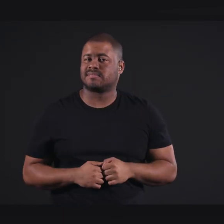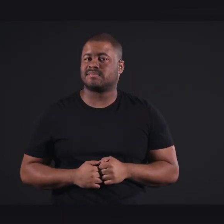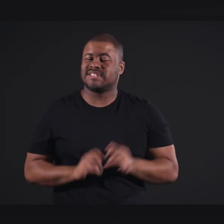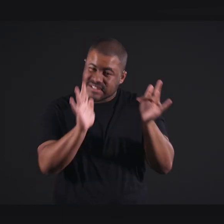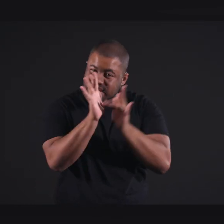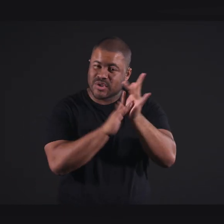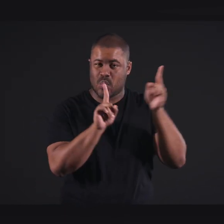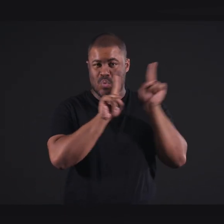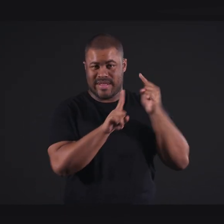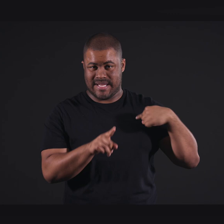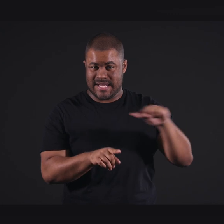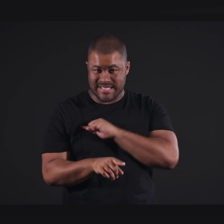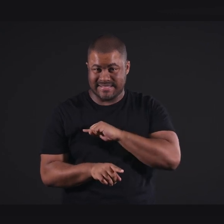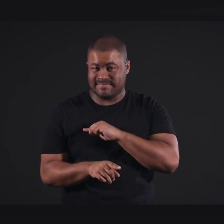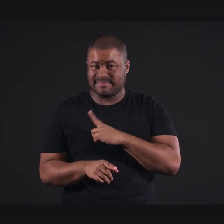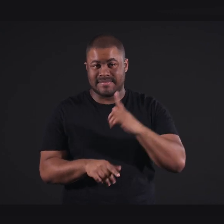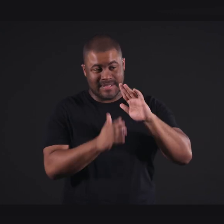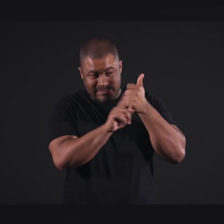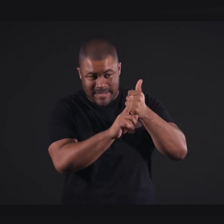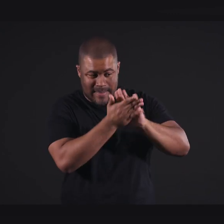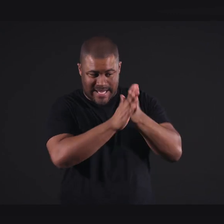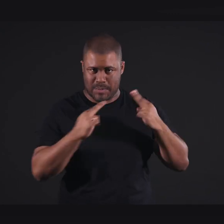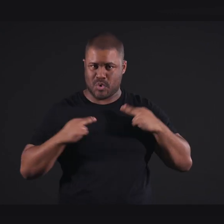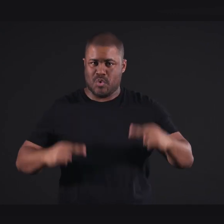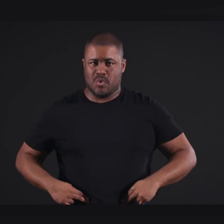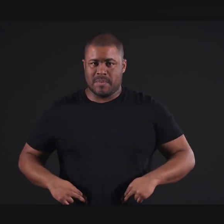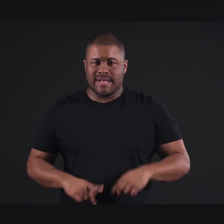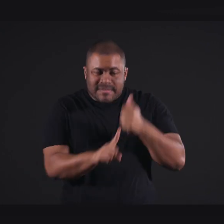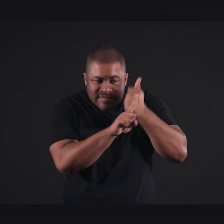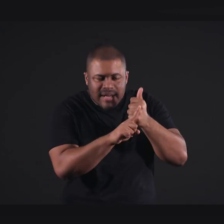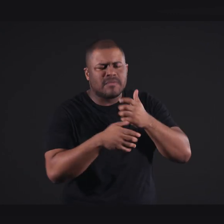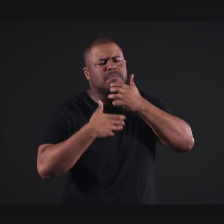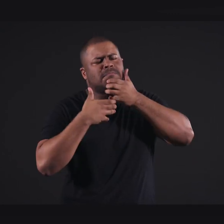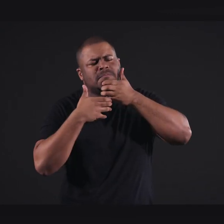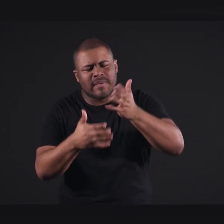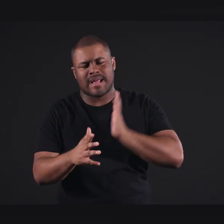Jesus was with us by becoming human as a response to our cries.